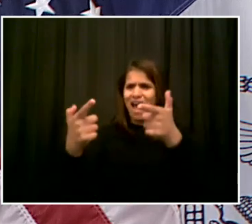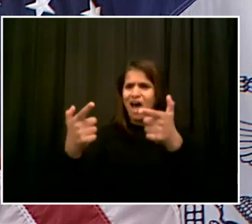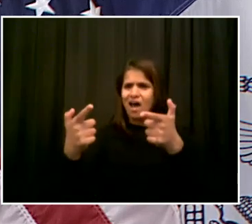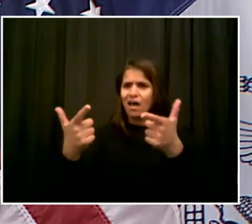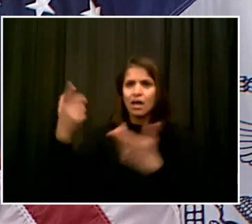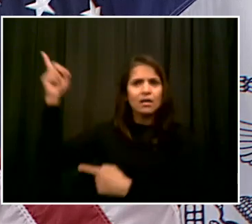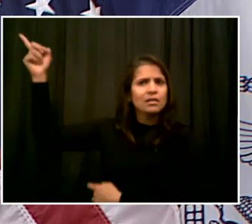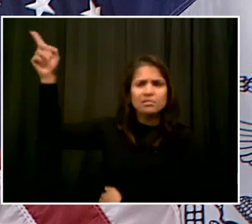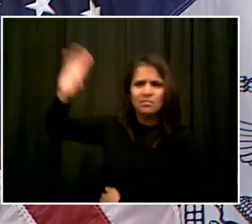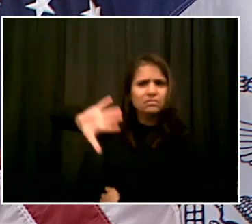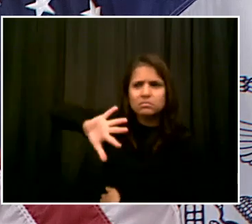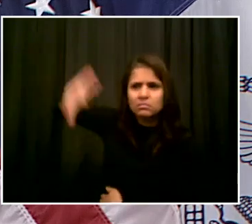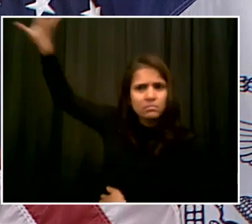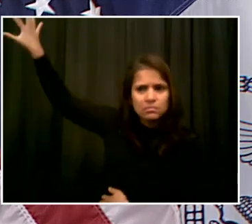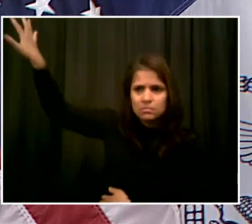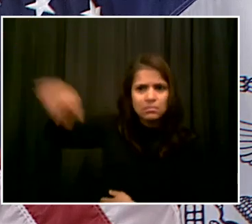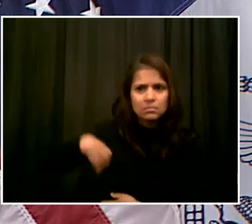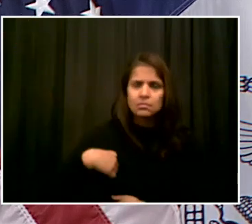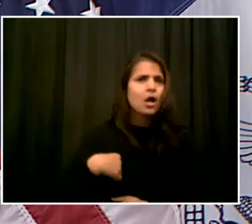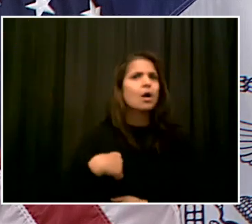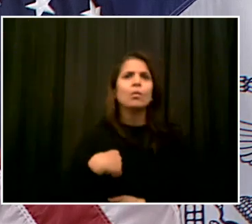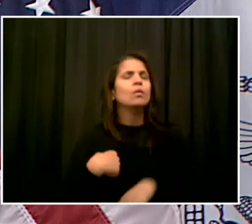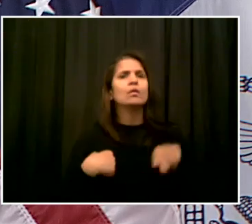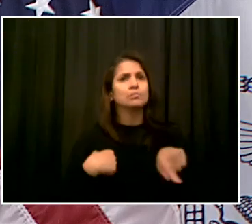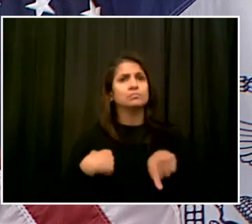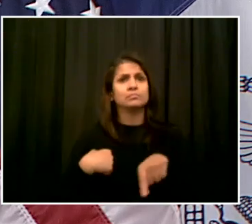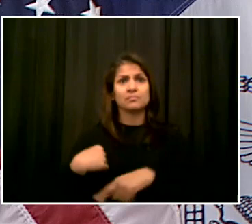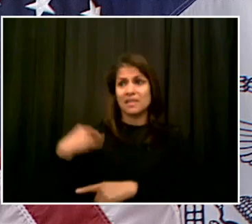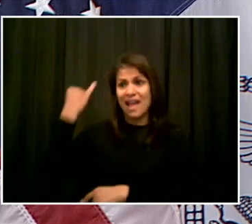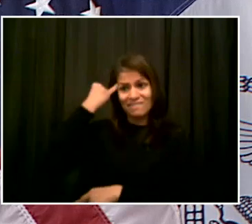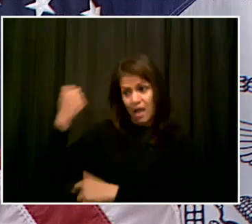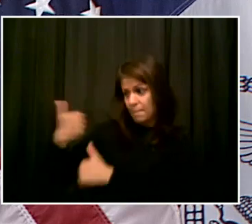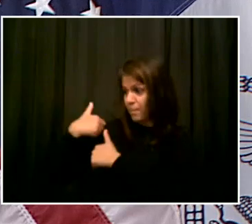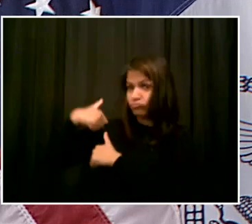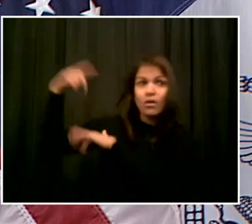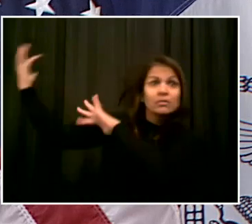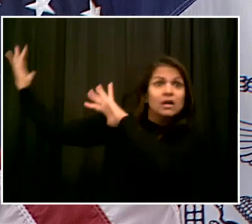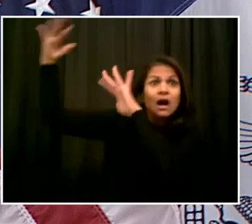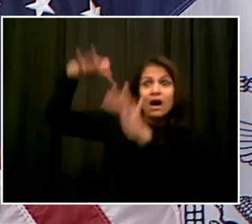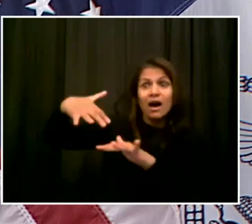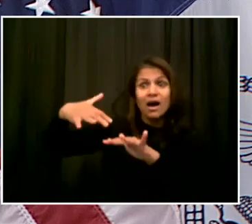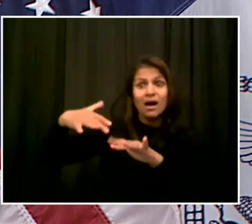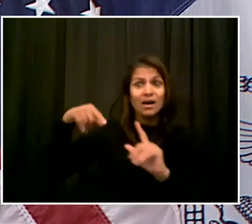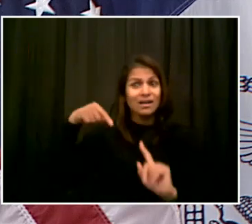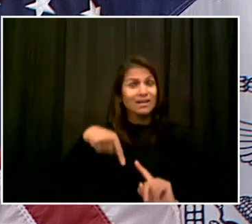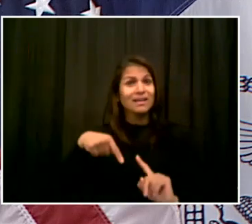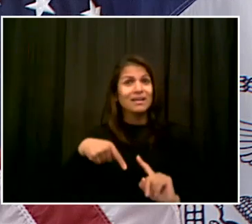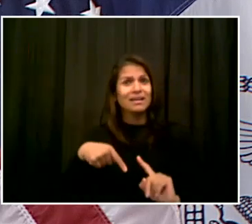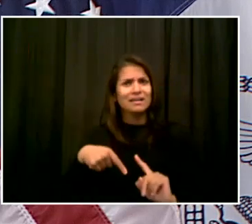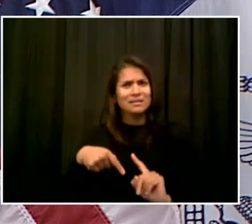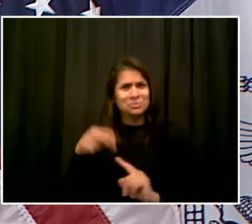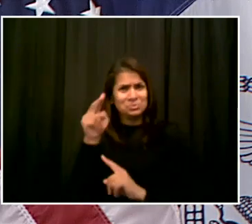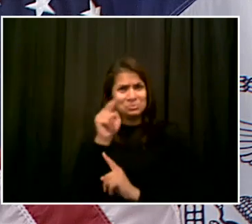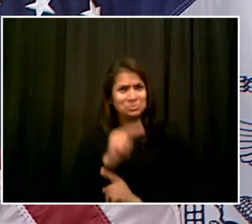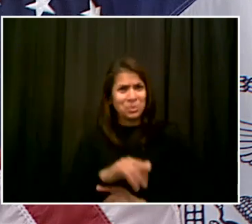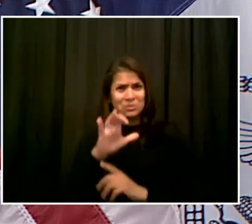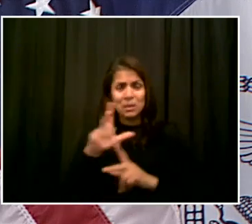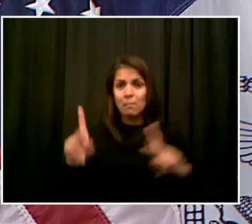THEY ARE NOT